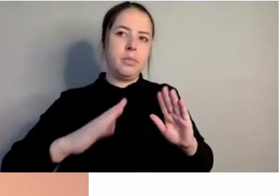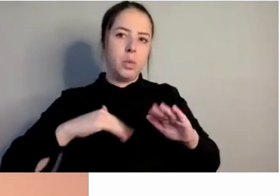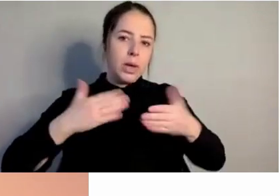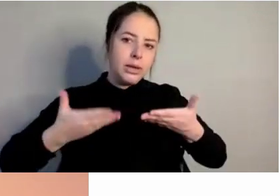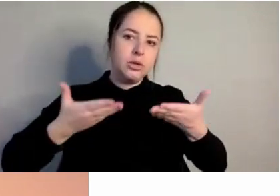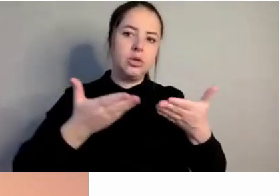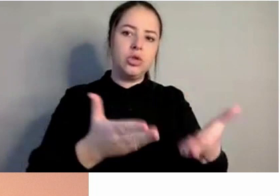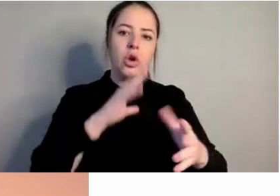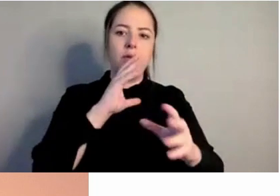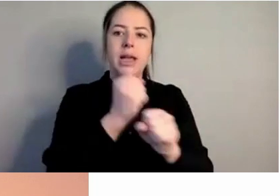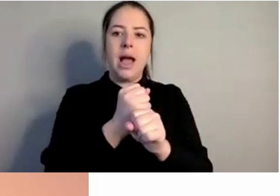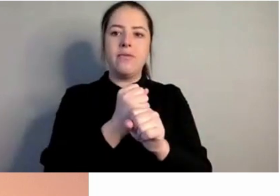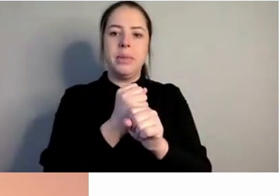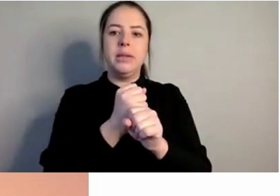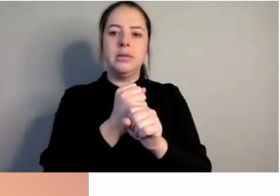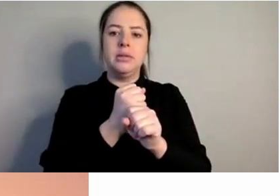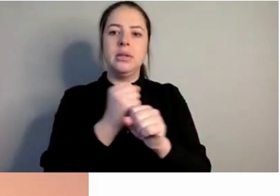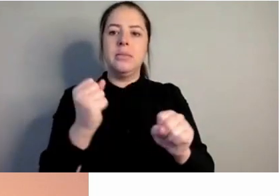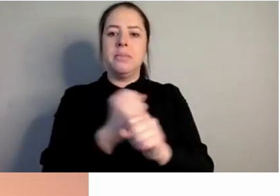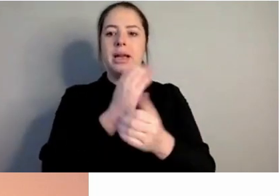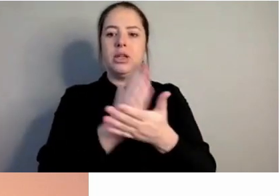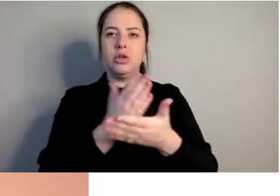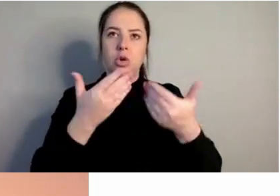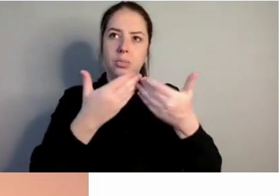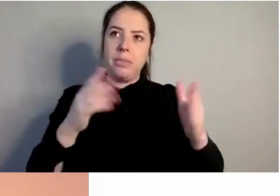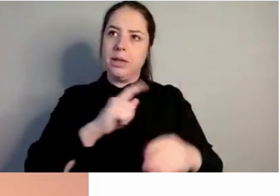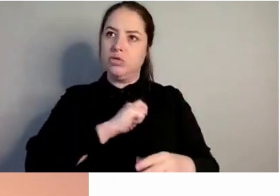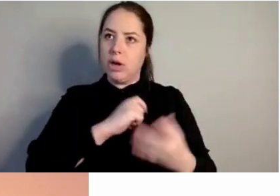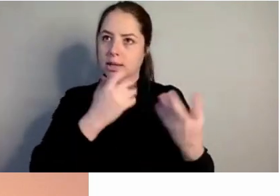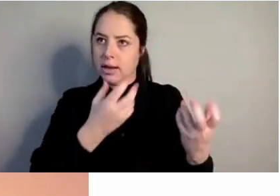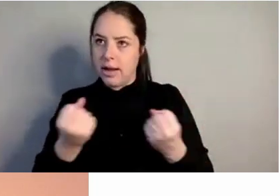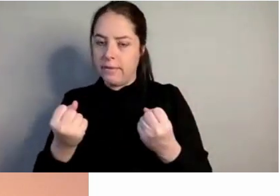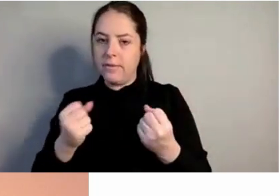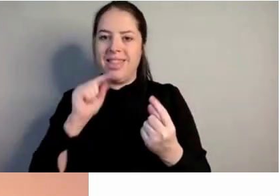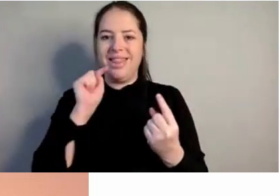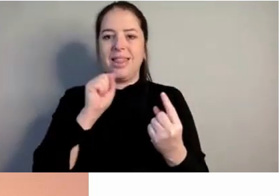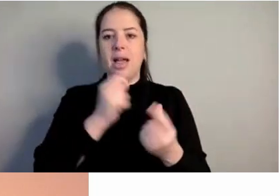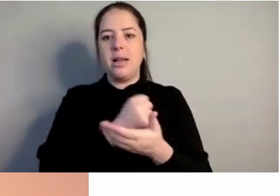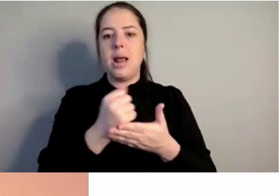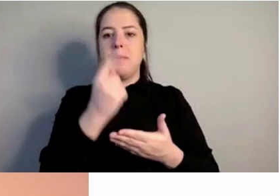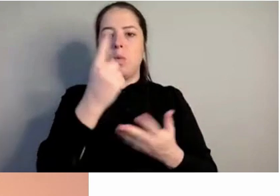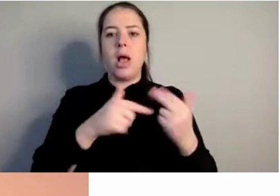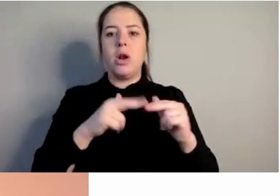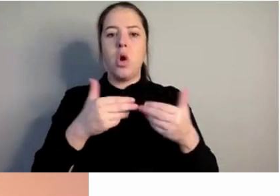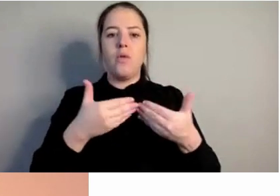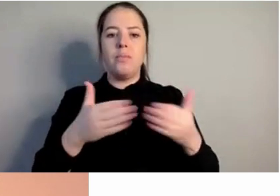the government of the day in a way that maintains public trust is the core of being a public servant. And so I'd really encourage you